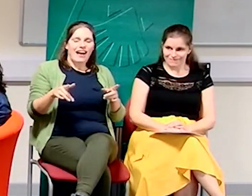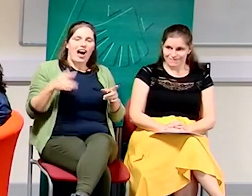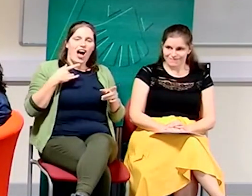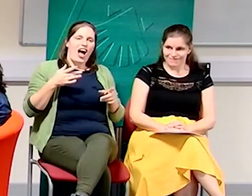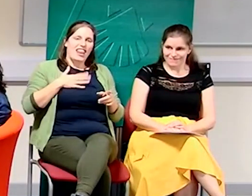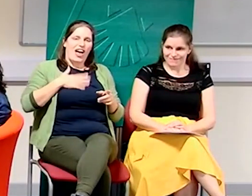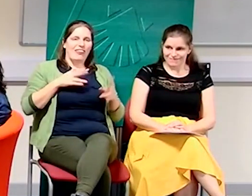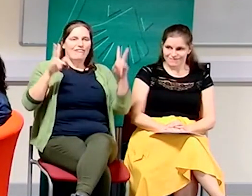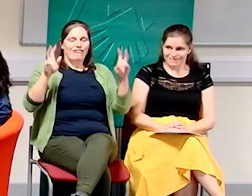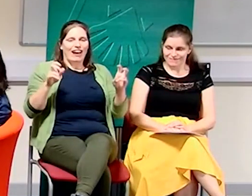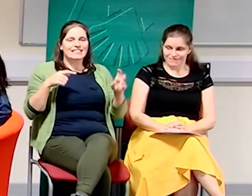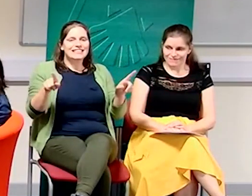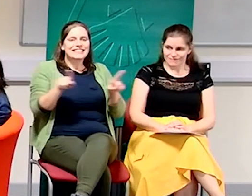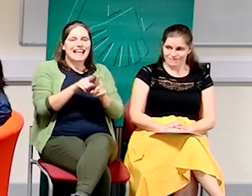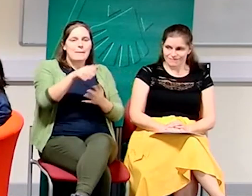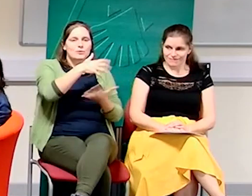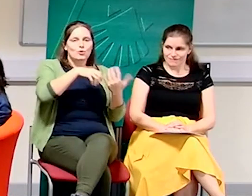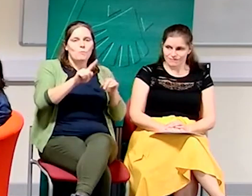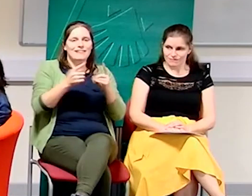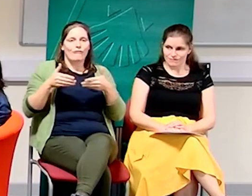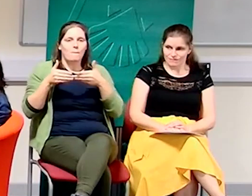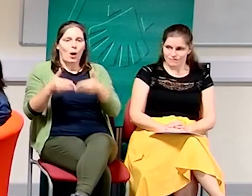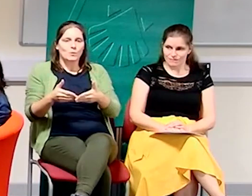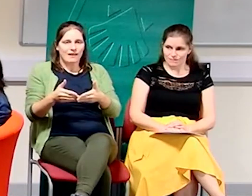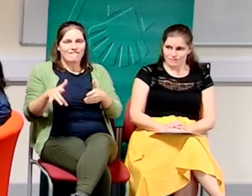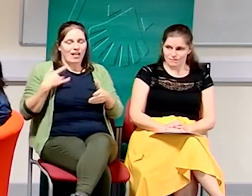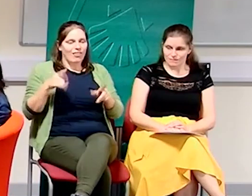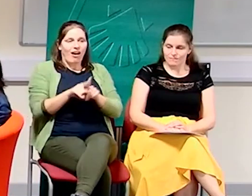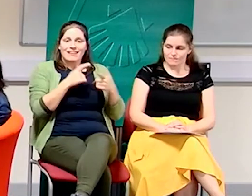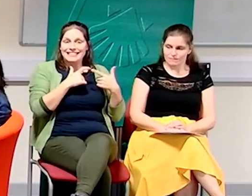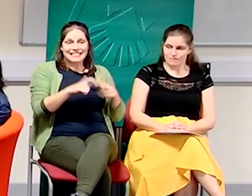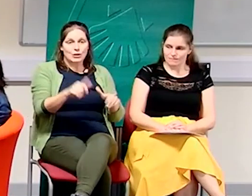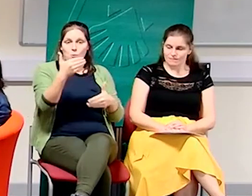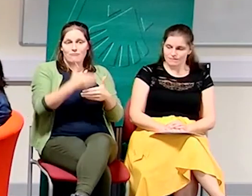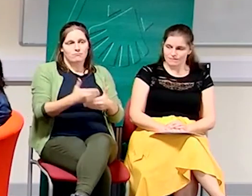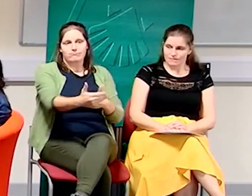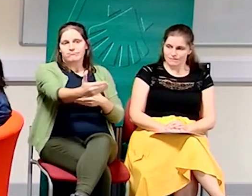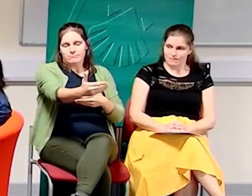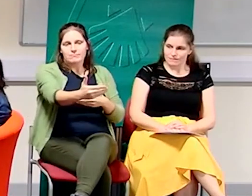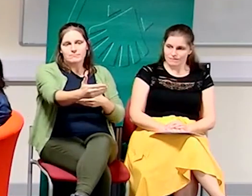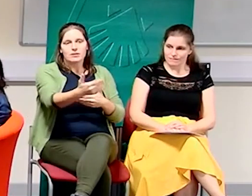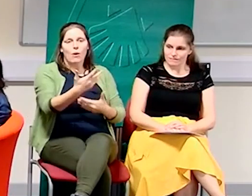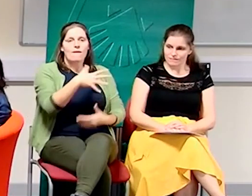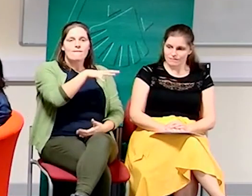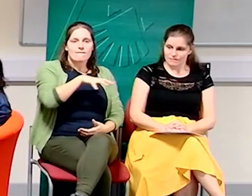different boats and very much that was the case what we saw so we had families with children in